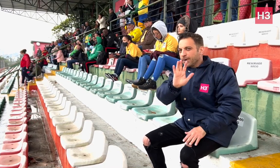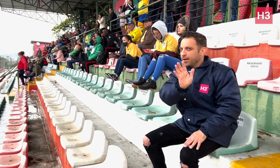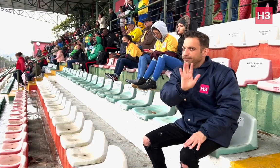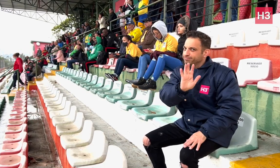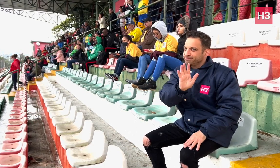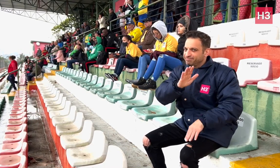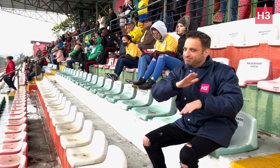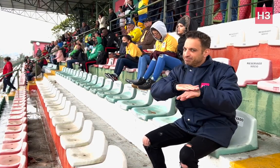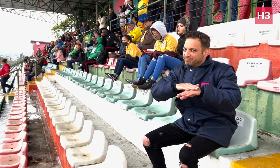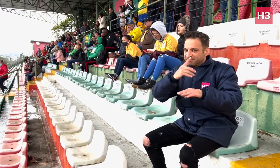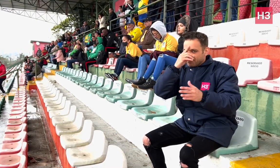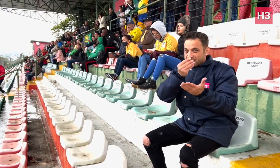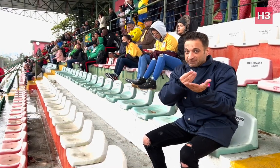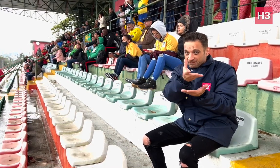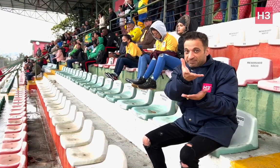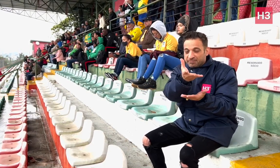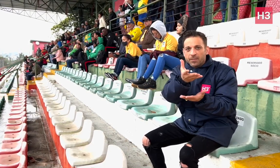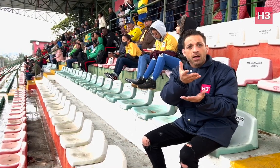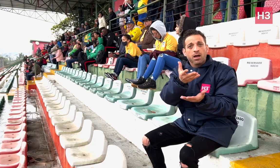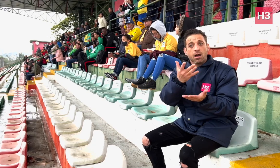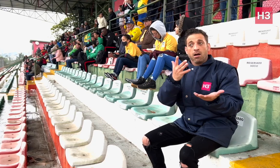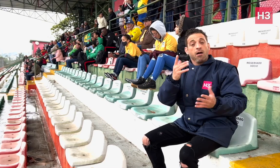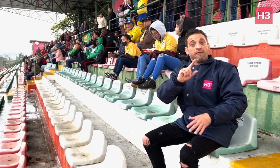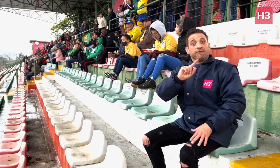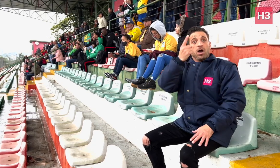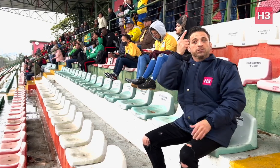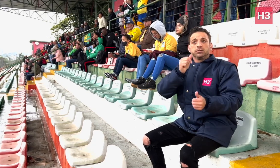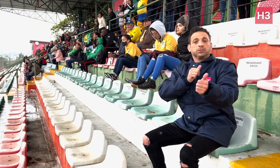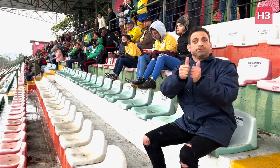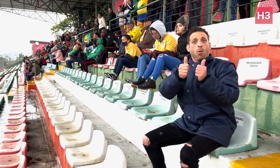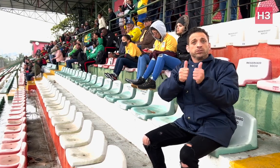at five football stadiums.